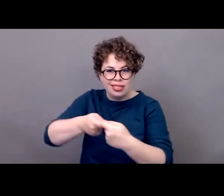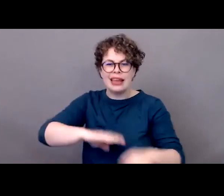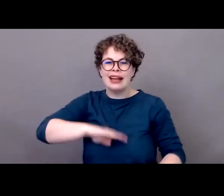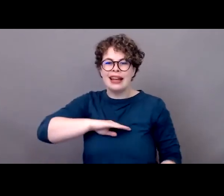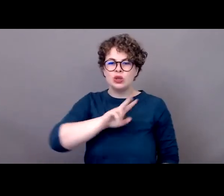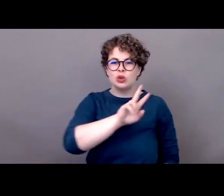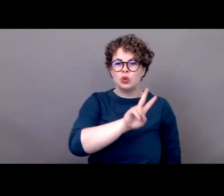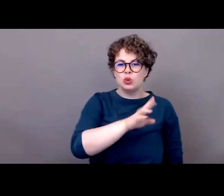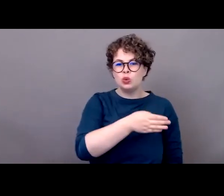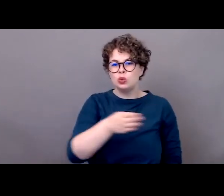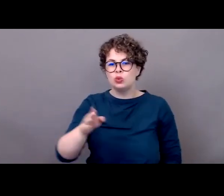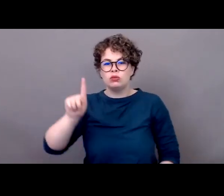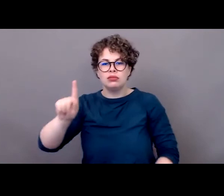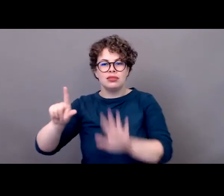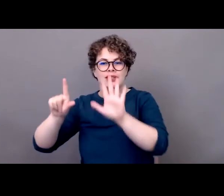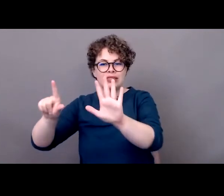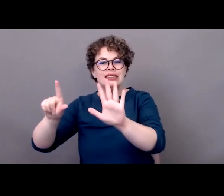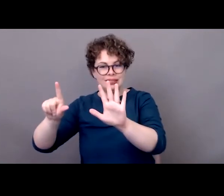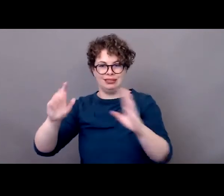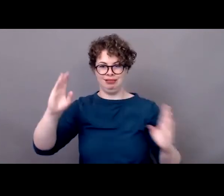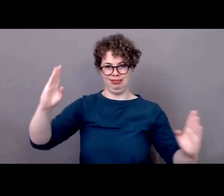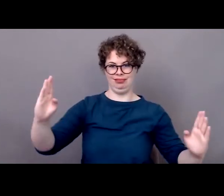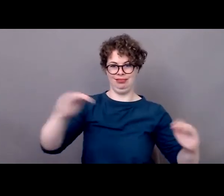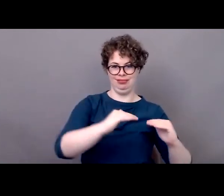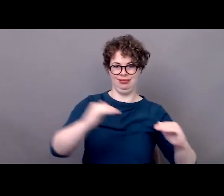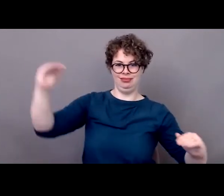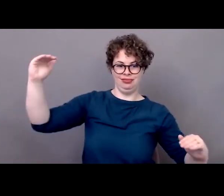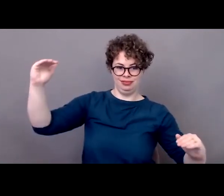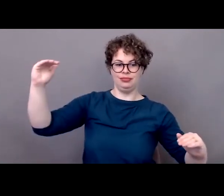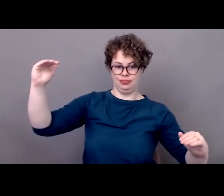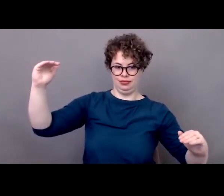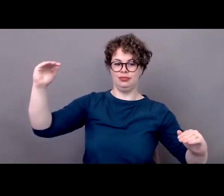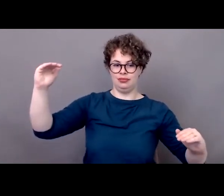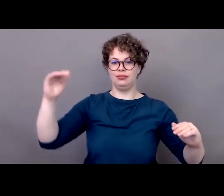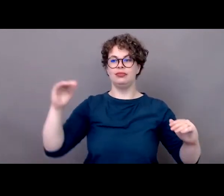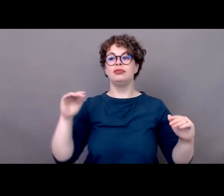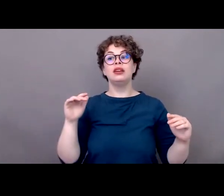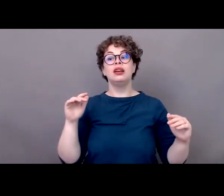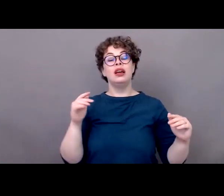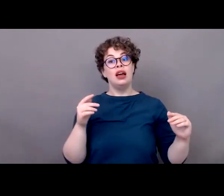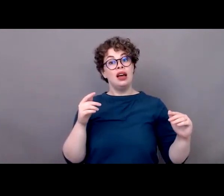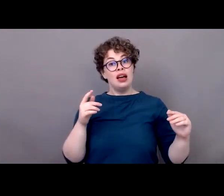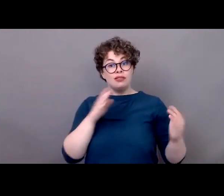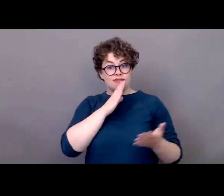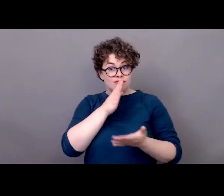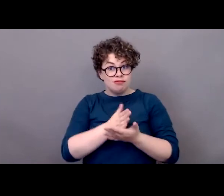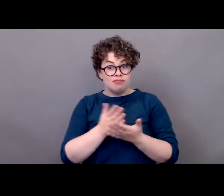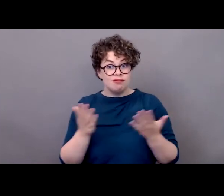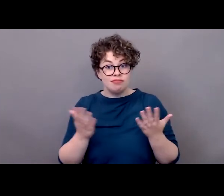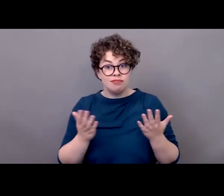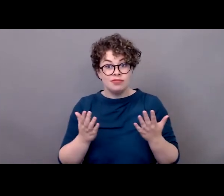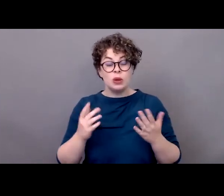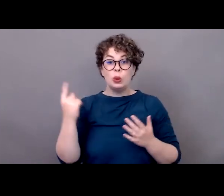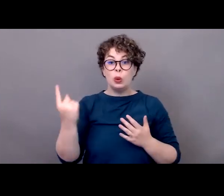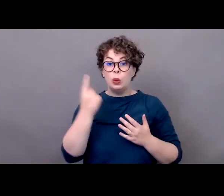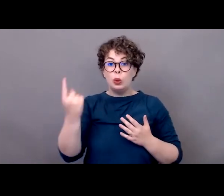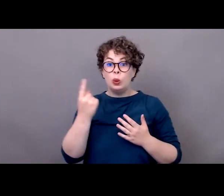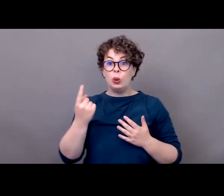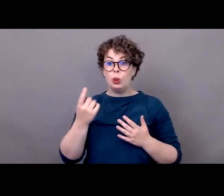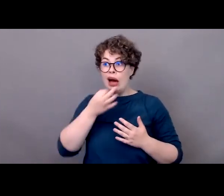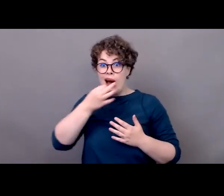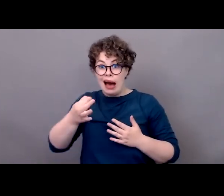Normally the respondent tends to be the primary caregiver and not the children in question.